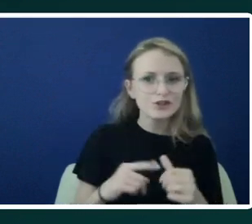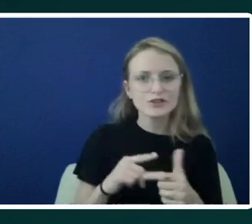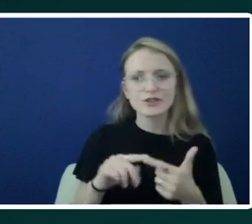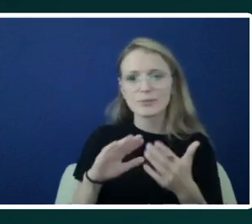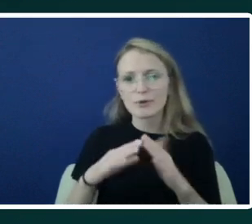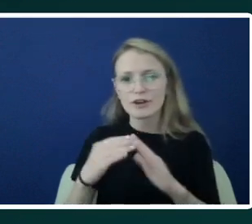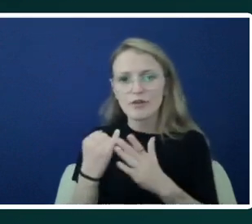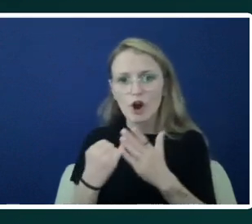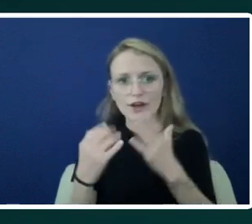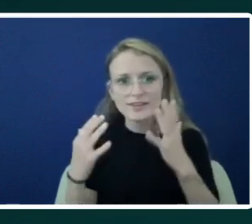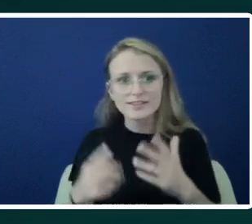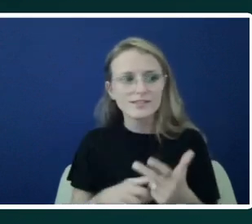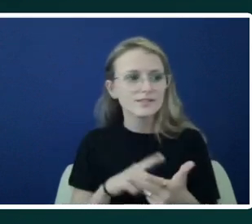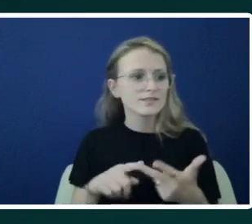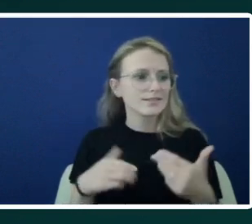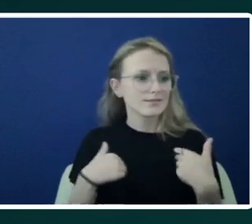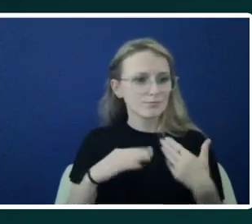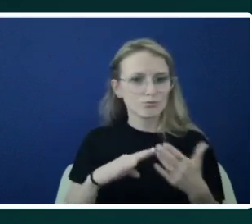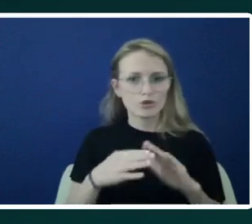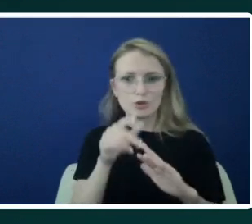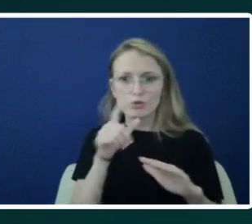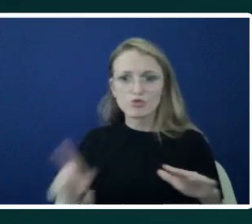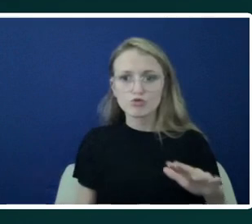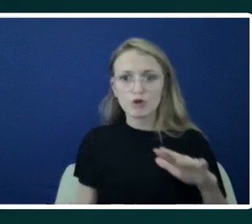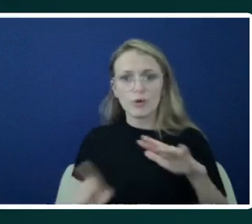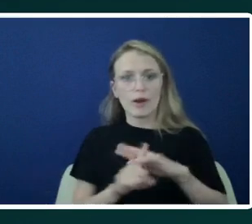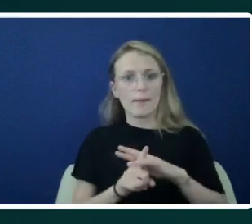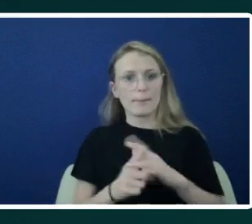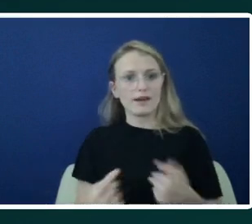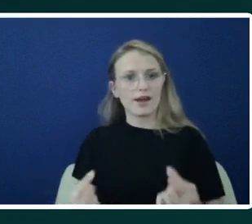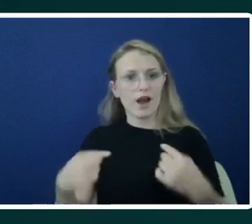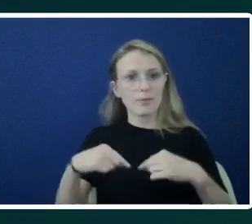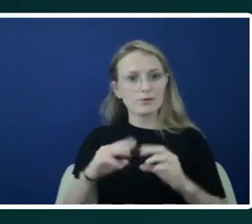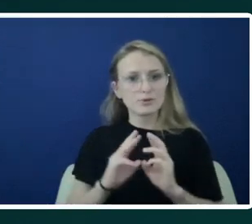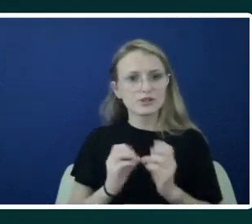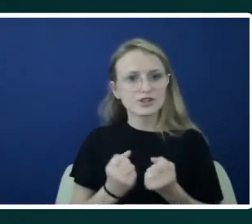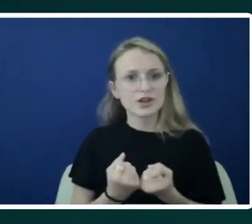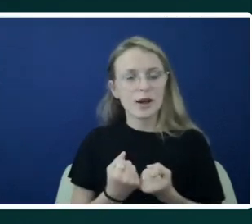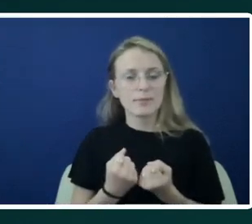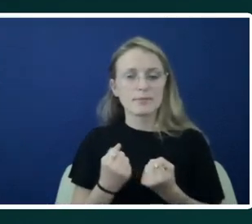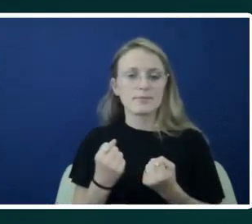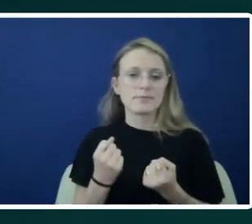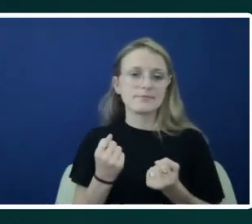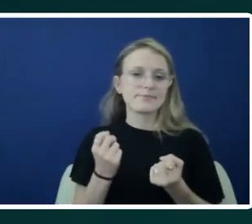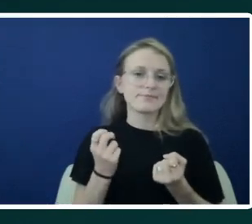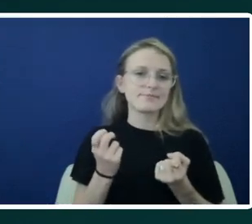community that came to the workshops that weren't workshops. We have the children community. I mean,